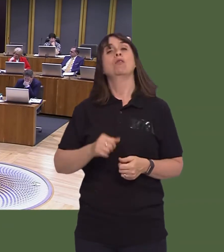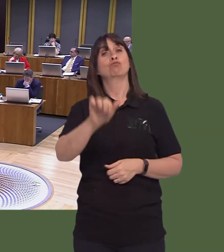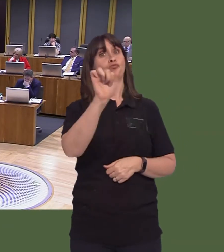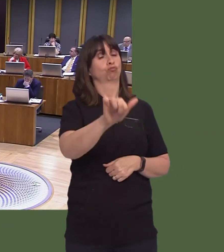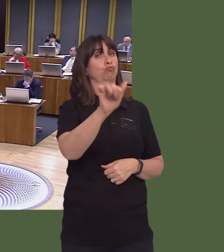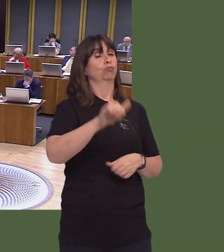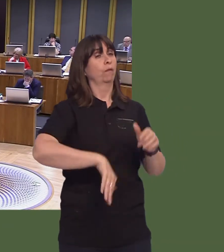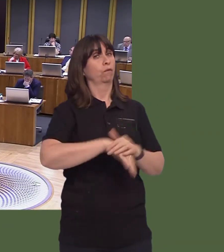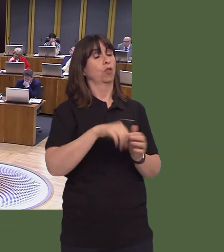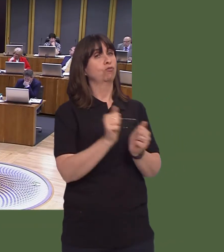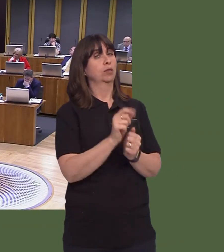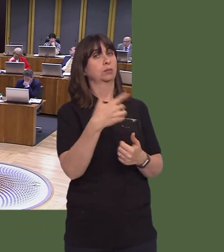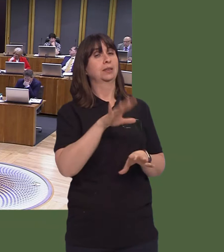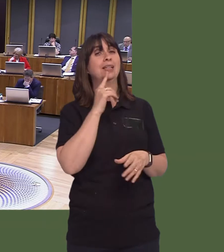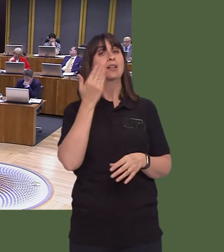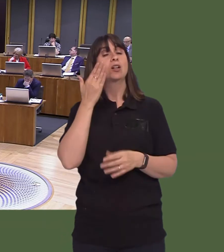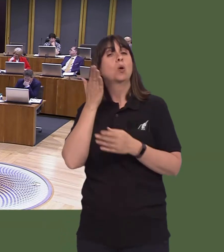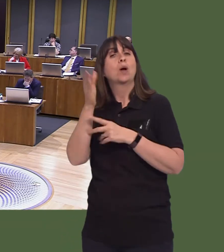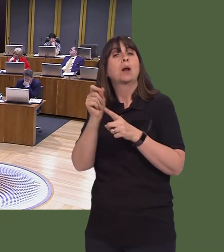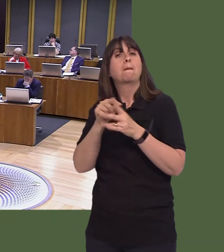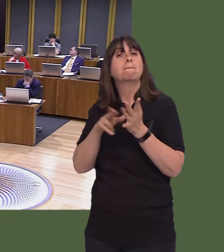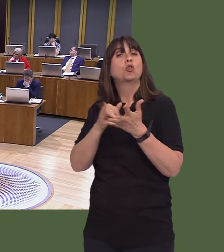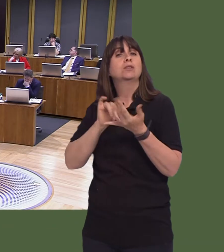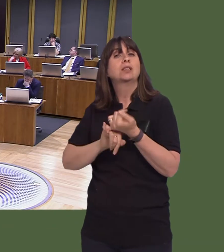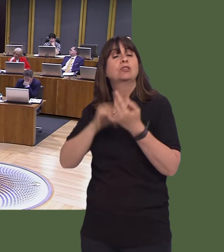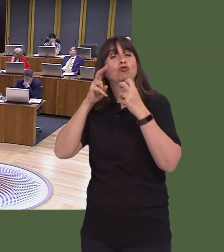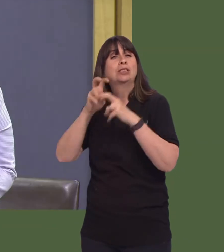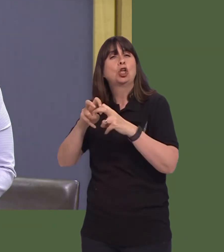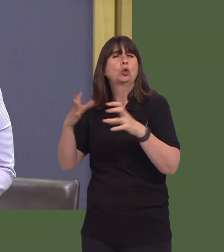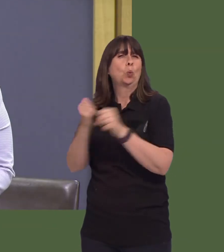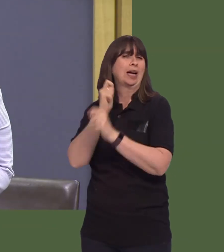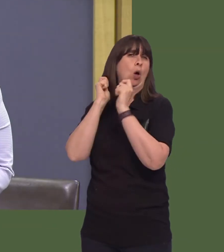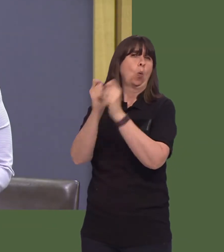I recently visited Pontus Research, which is an award-winning aquaculture research and